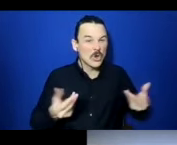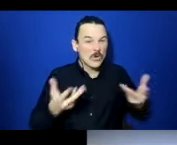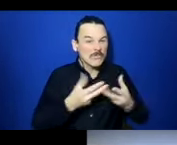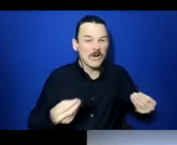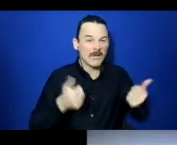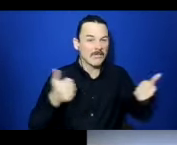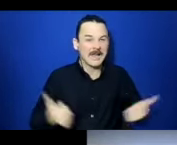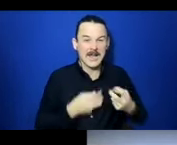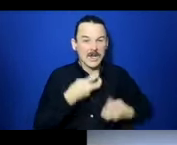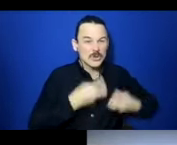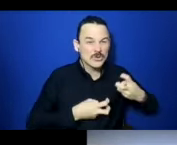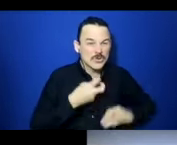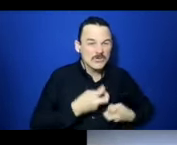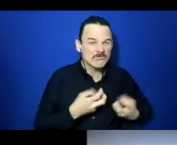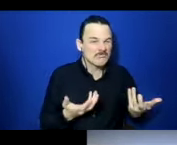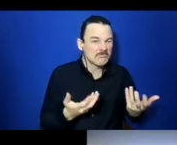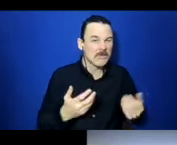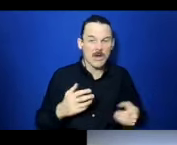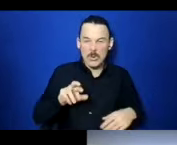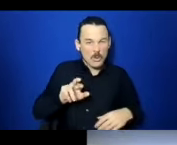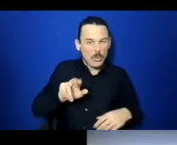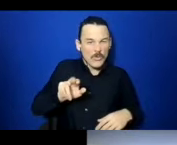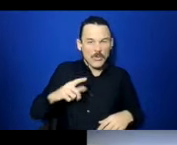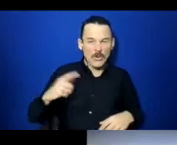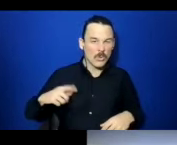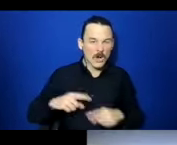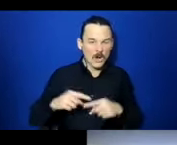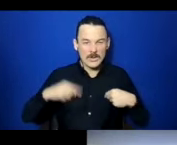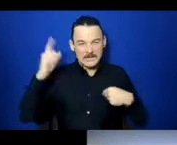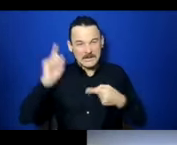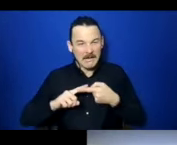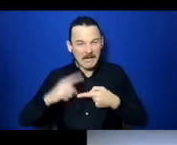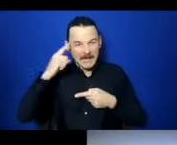why um why should we think about accessibility as we think about smart cities?”